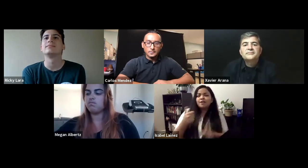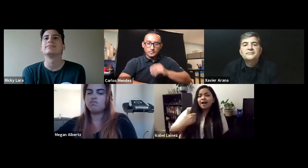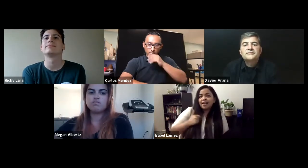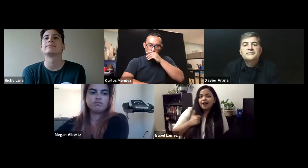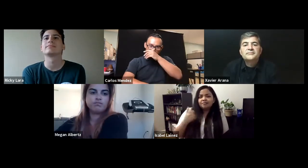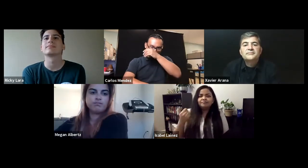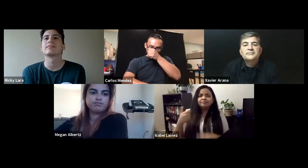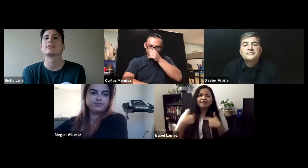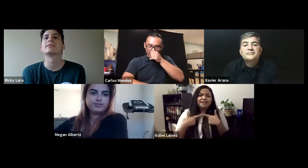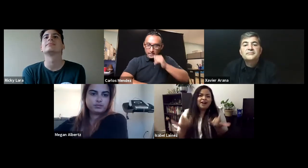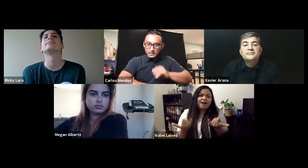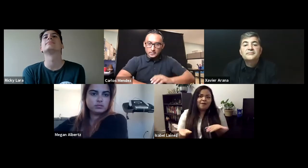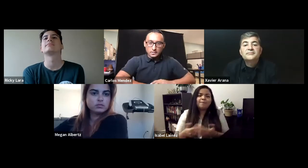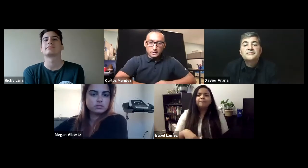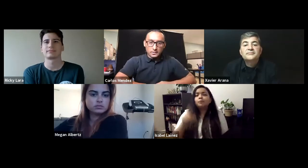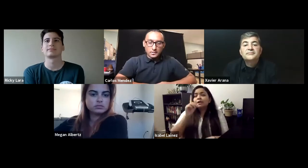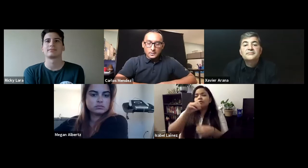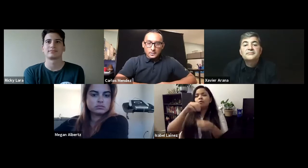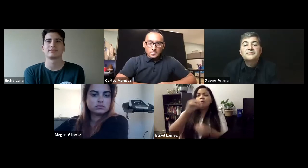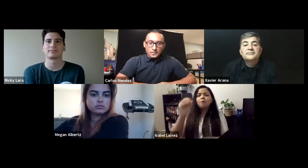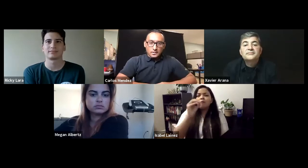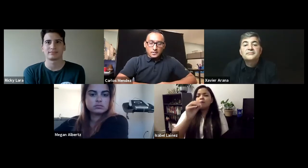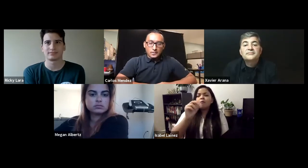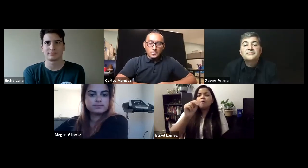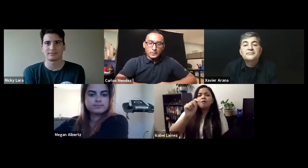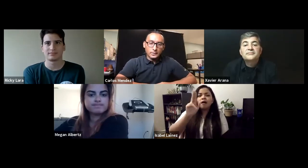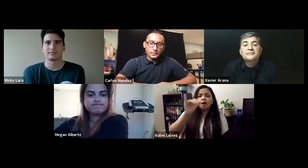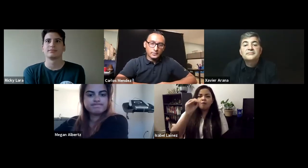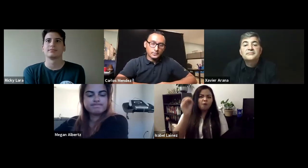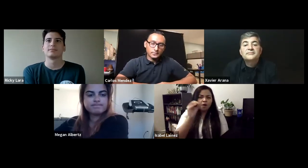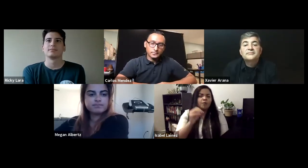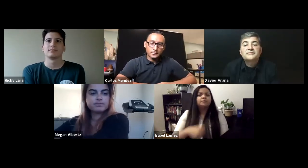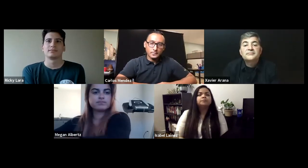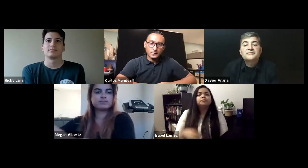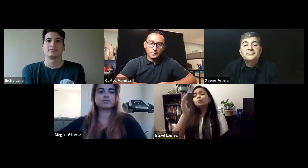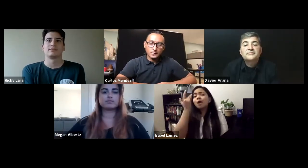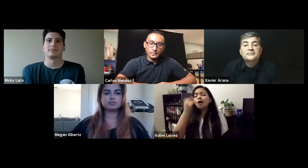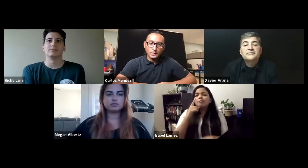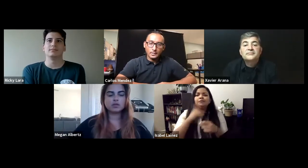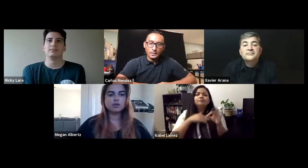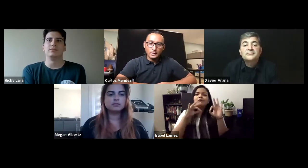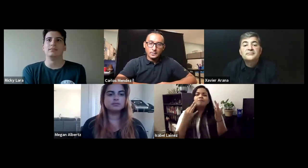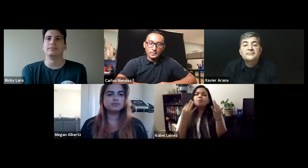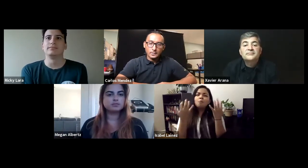And when I was 10, I moved in Canada, which is where I live, in Ontario.